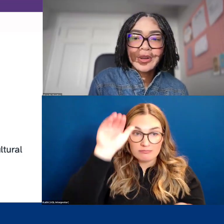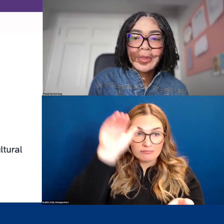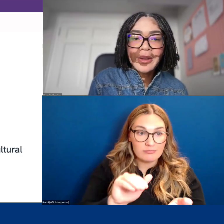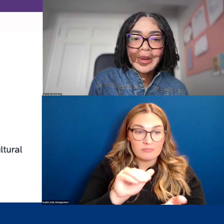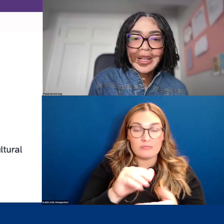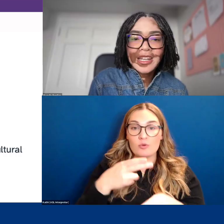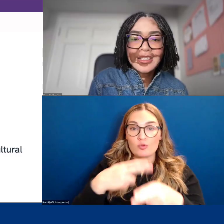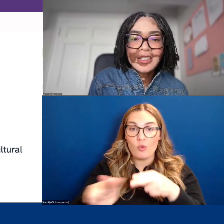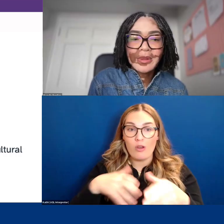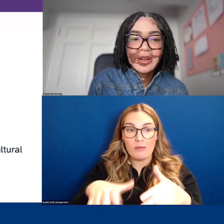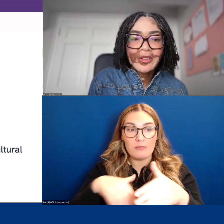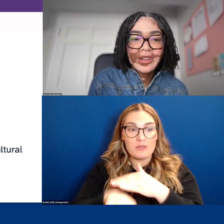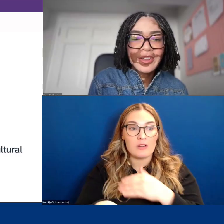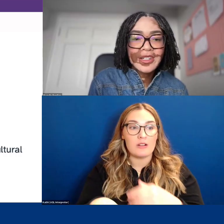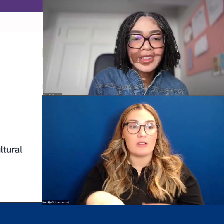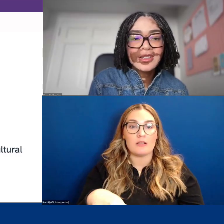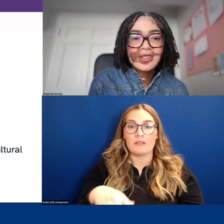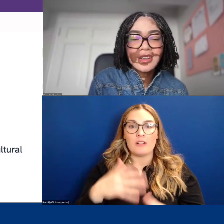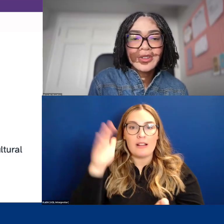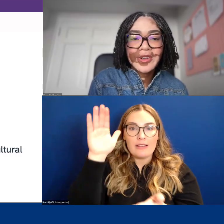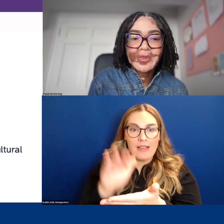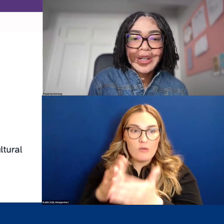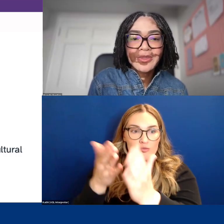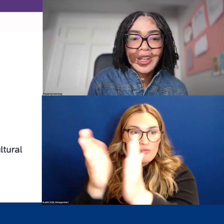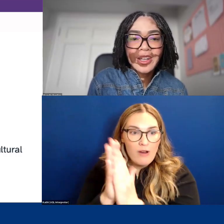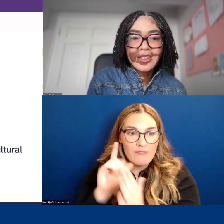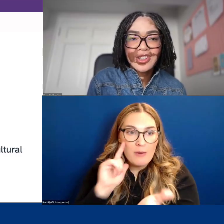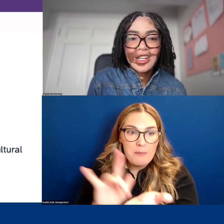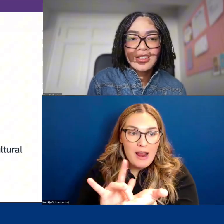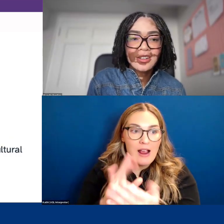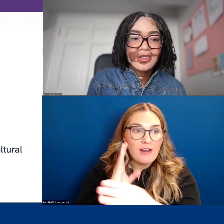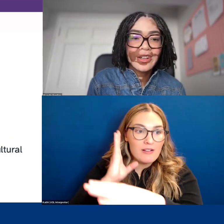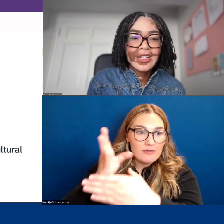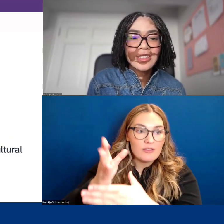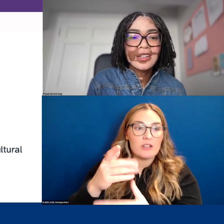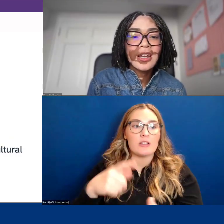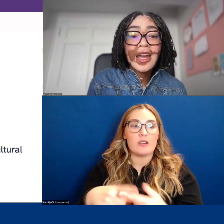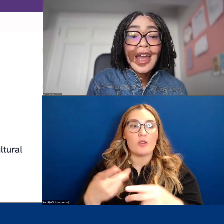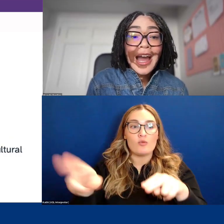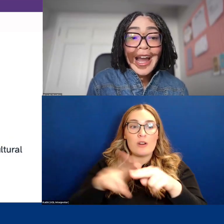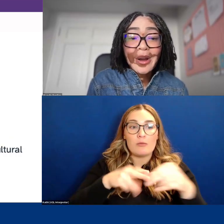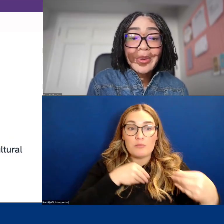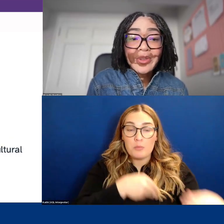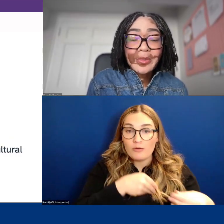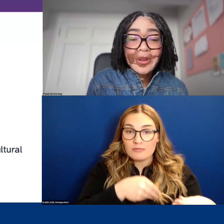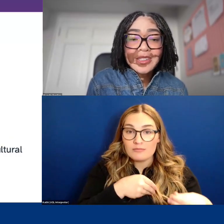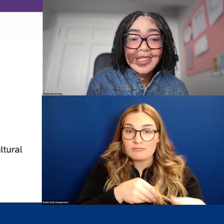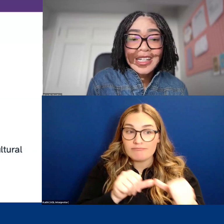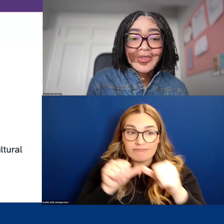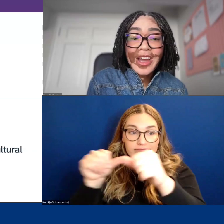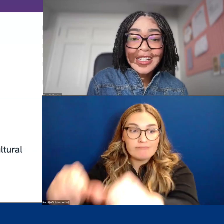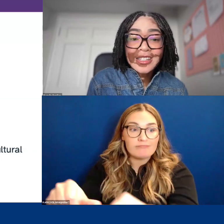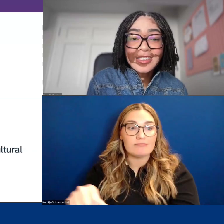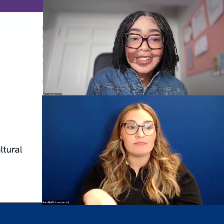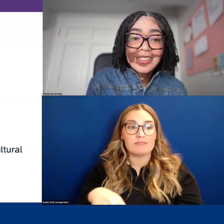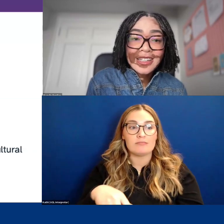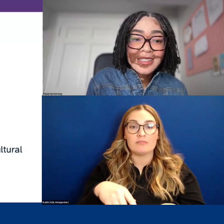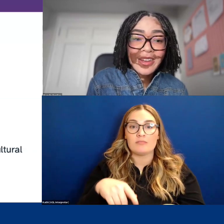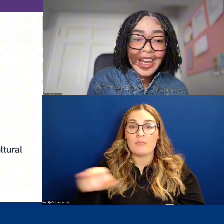for pain medication and medical interventions, increased breastfeeding initiation and duration, higher birthing person satisfaction and sense of